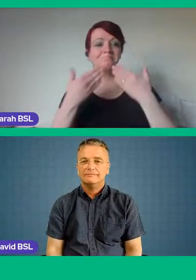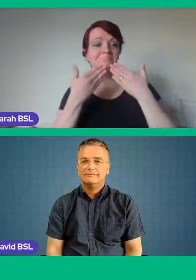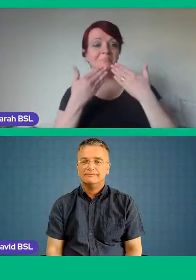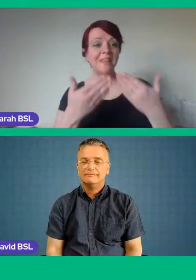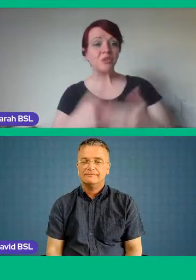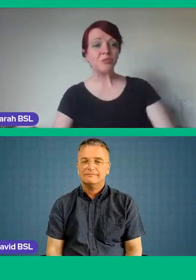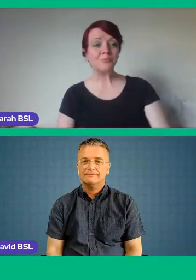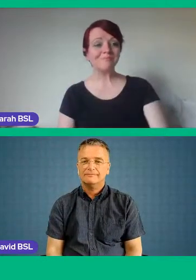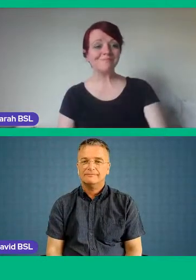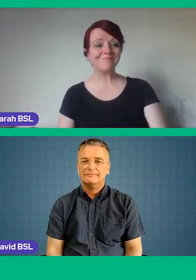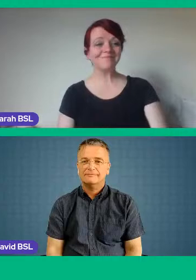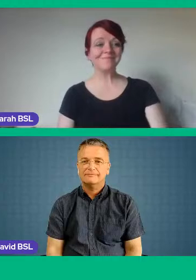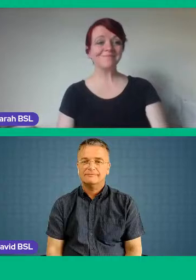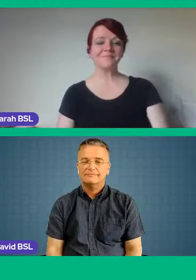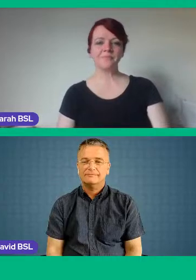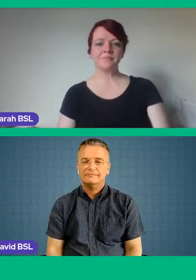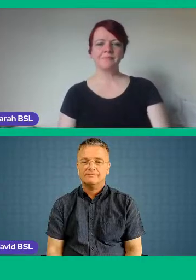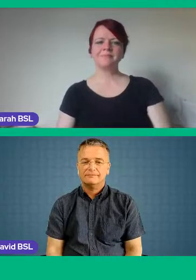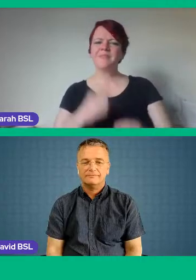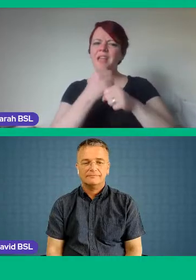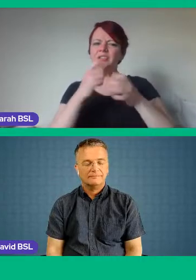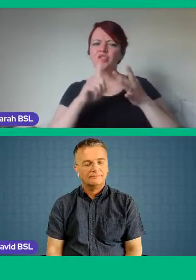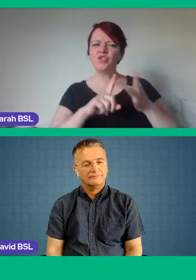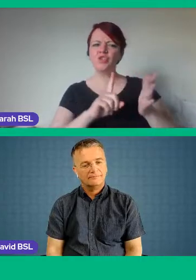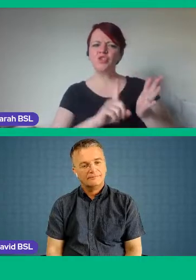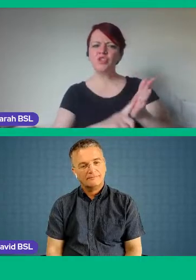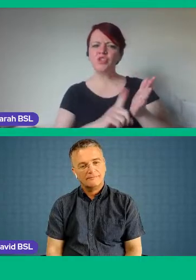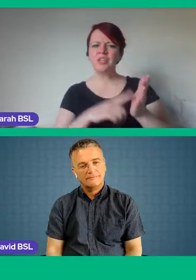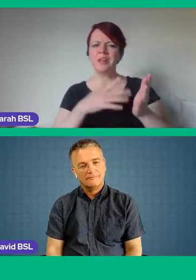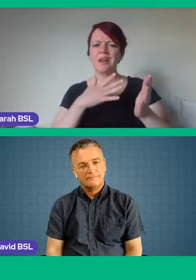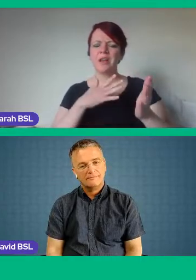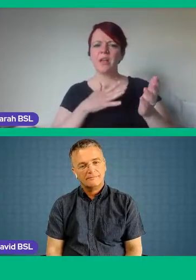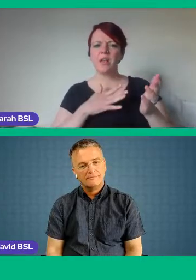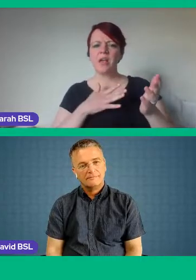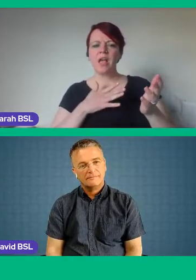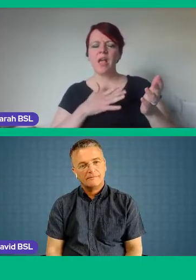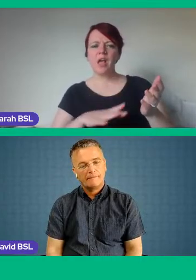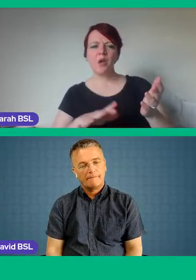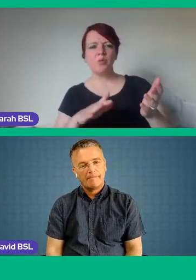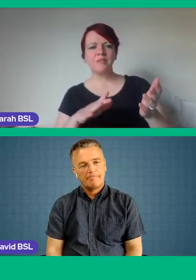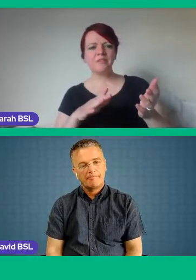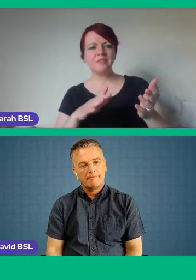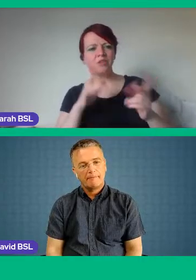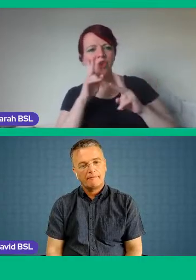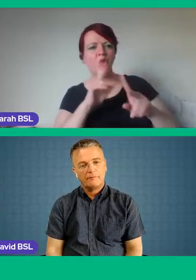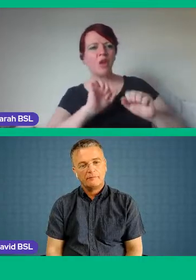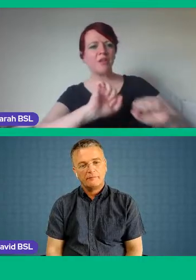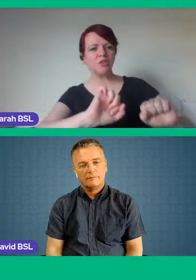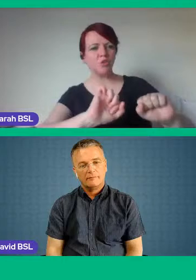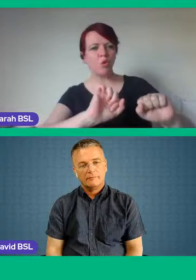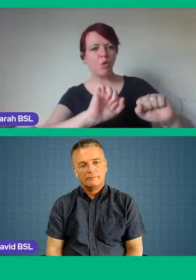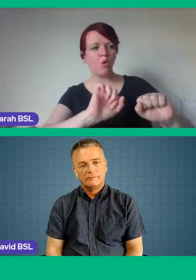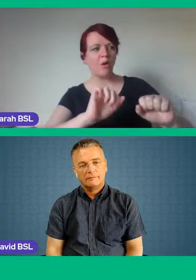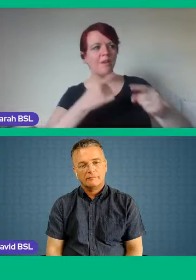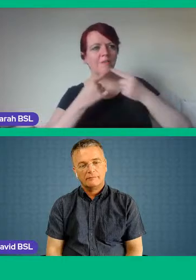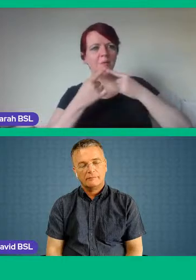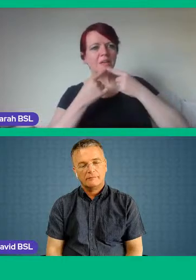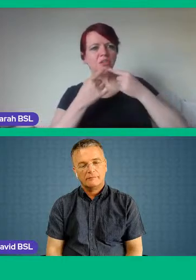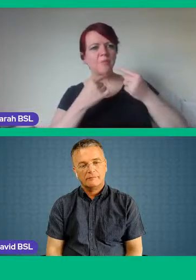Thank you Lloyd. Jill, I wanted to pick up a little bit on your comments about transparency at the beginning.